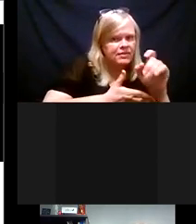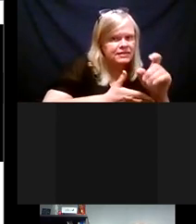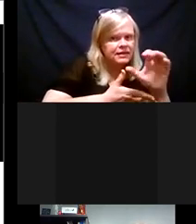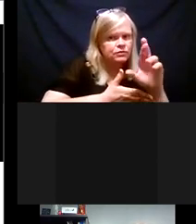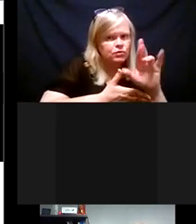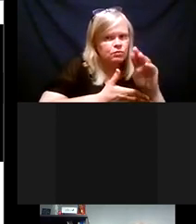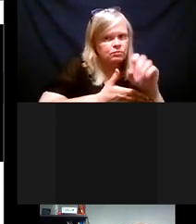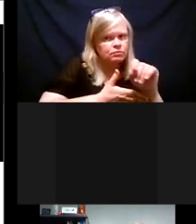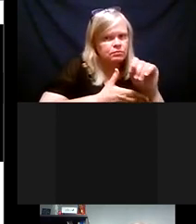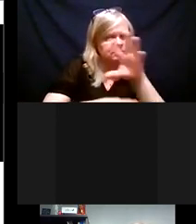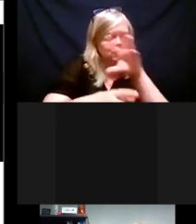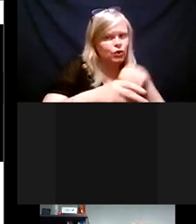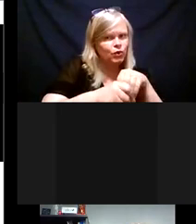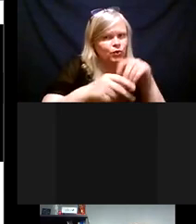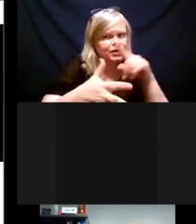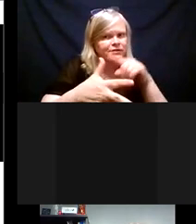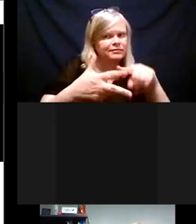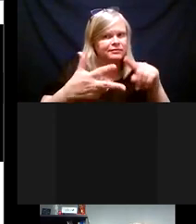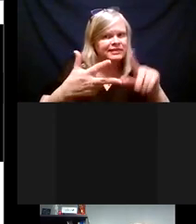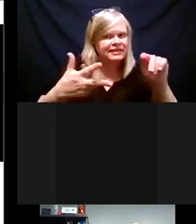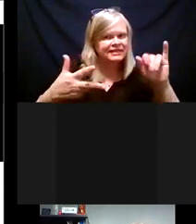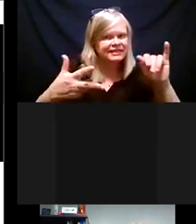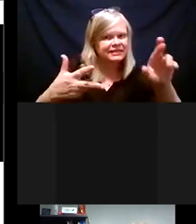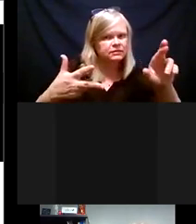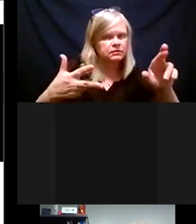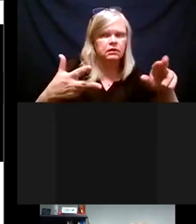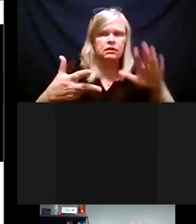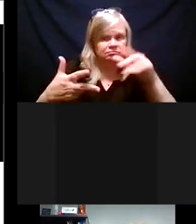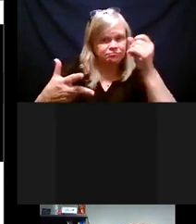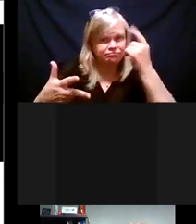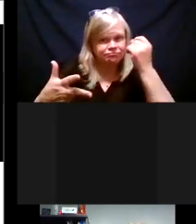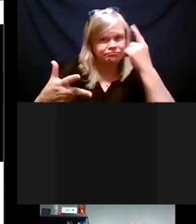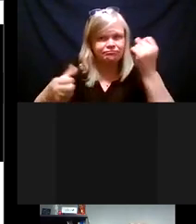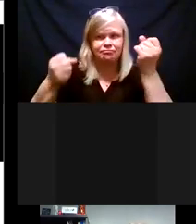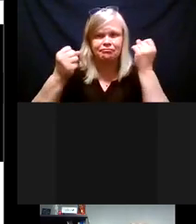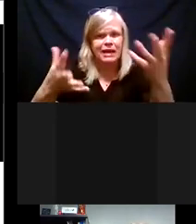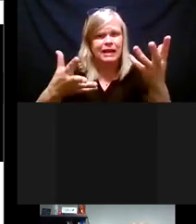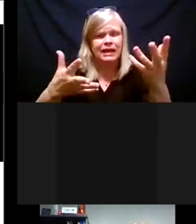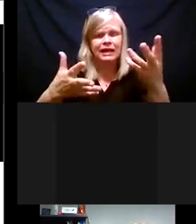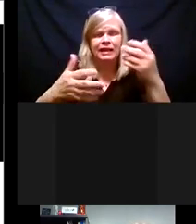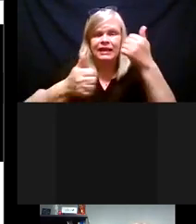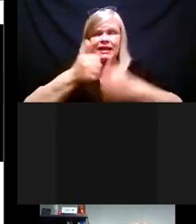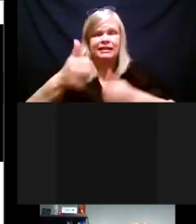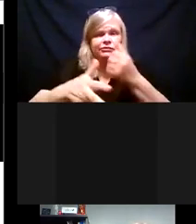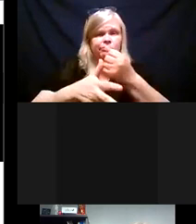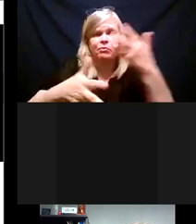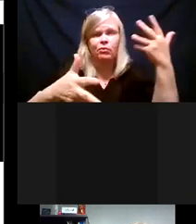INCLUDED IN THESE TIERS. THERE ARE DOZENS IN EACH TIER